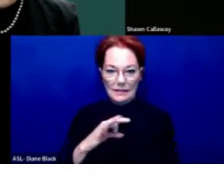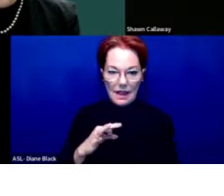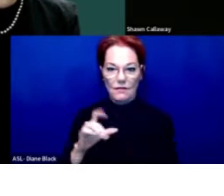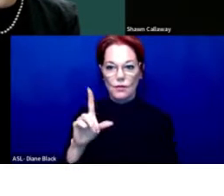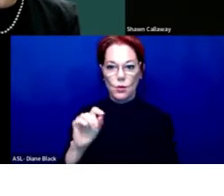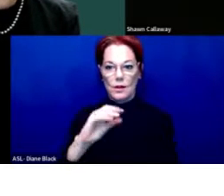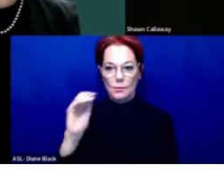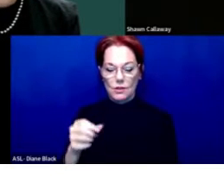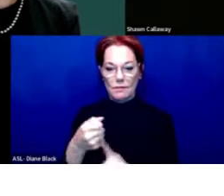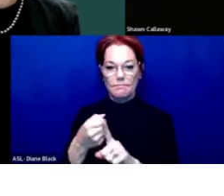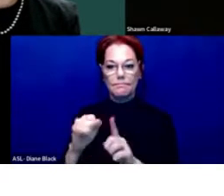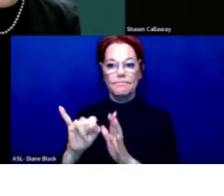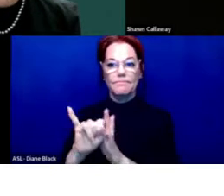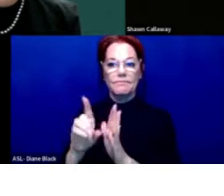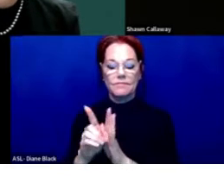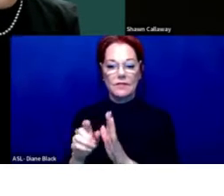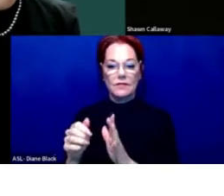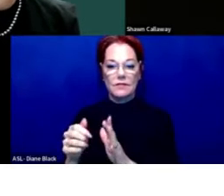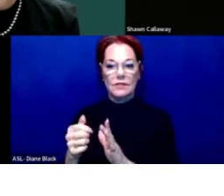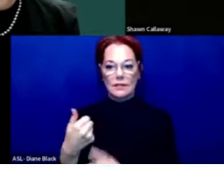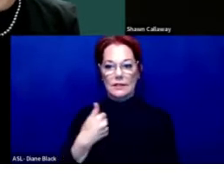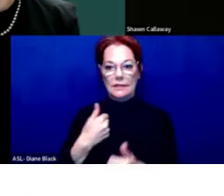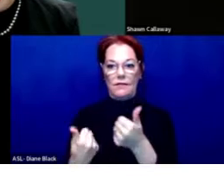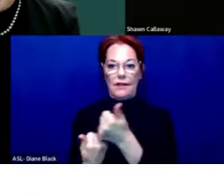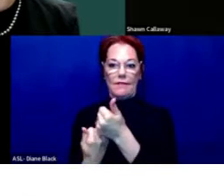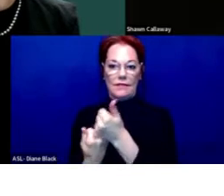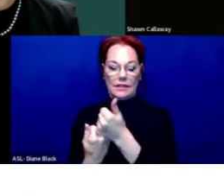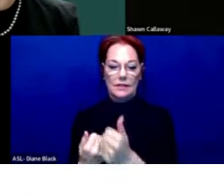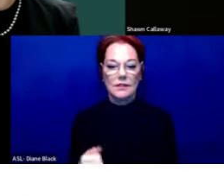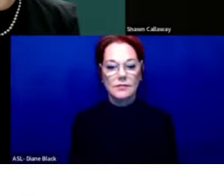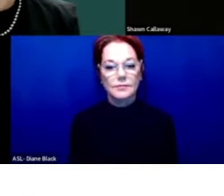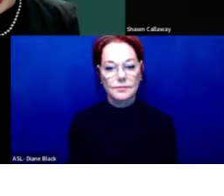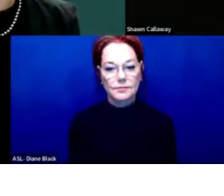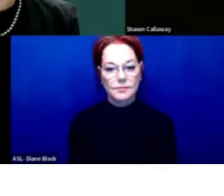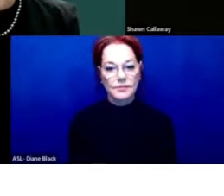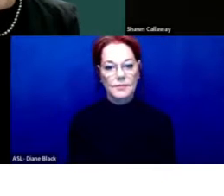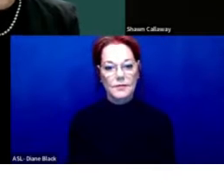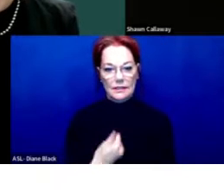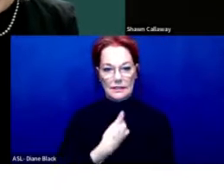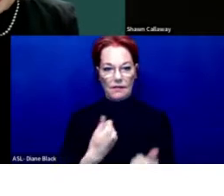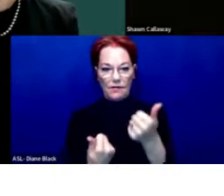identify as self advocate or or a self advocate we have 12%